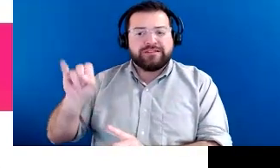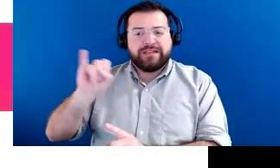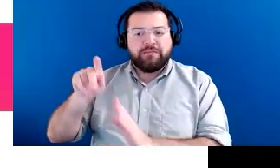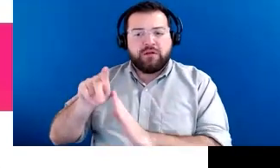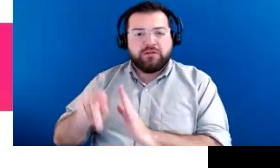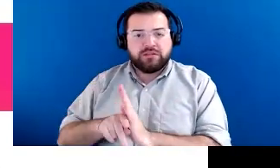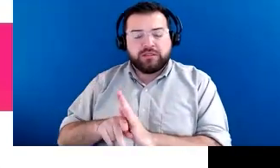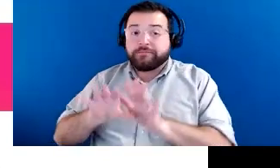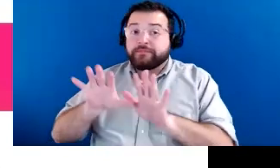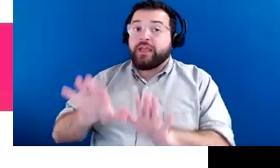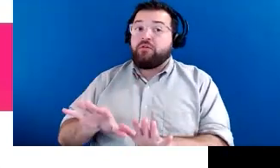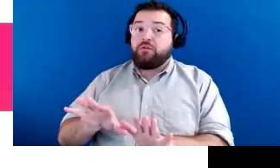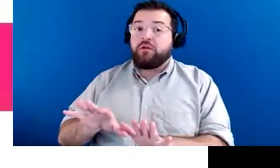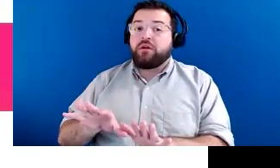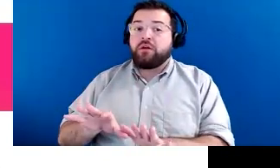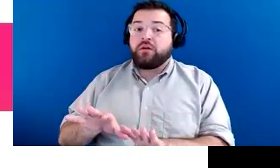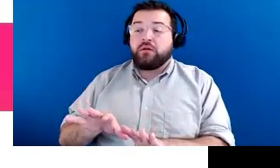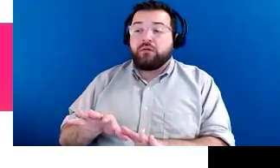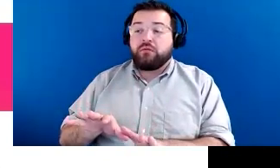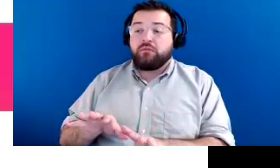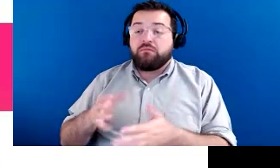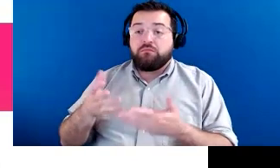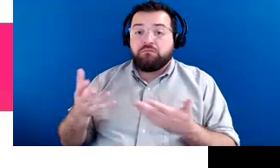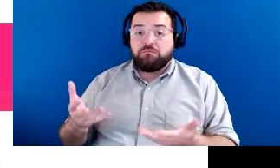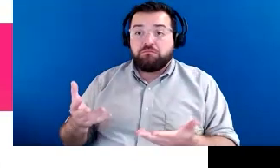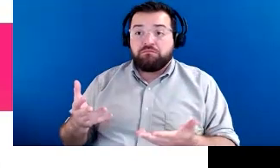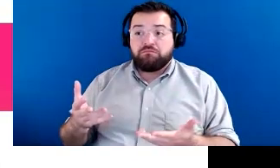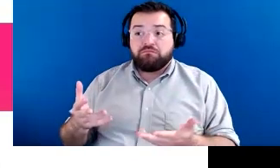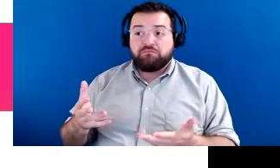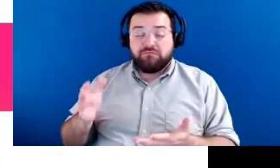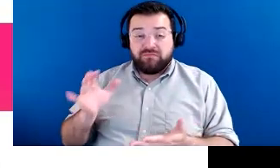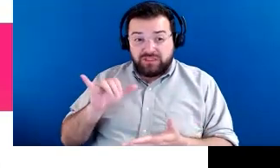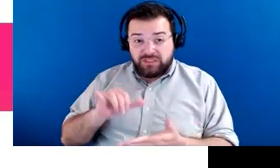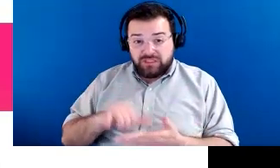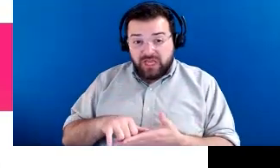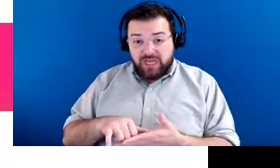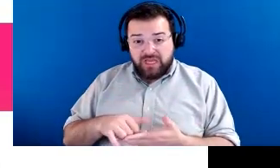Now, you know, is that okay with the contract?